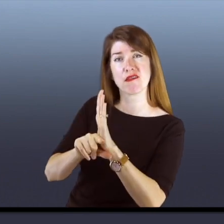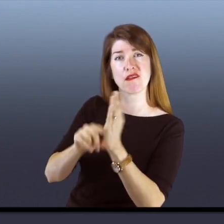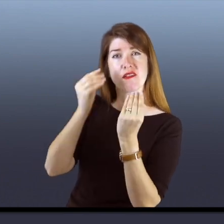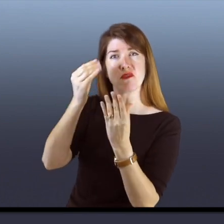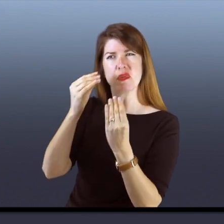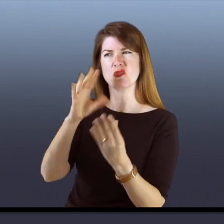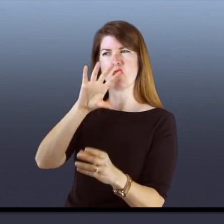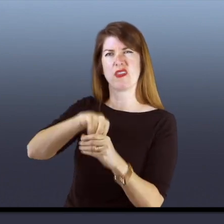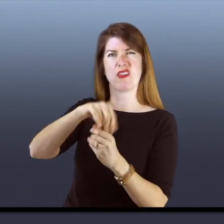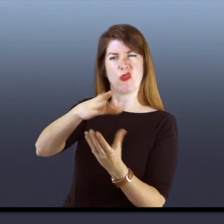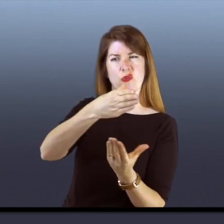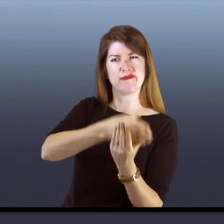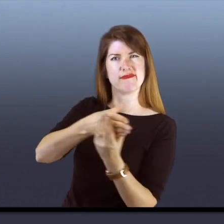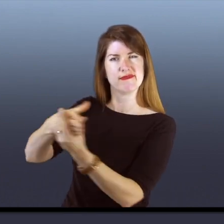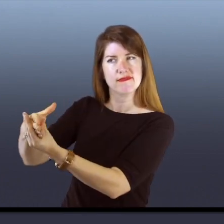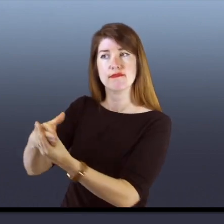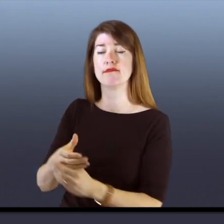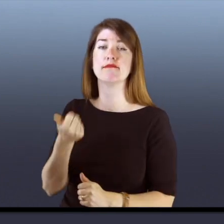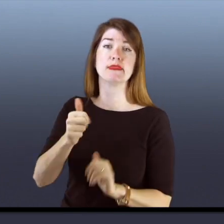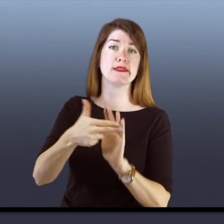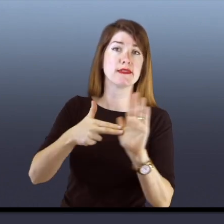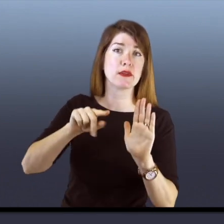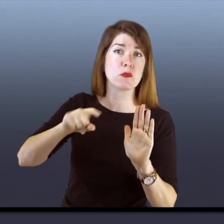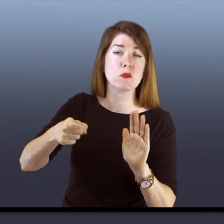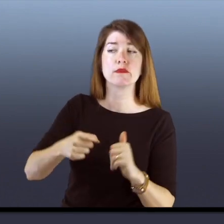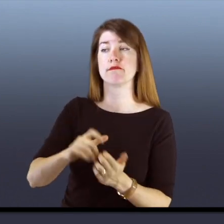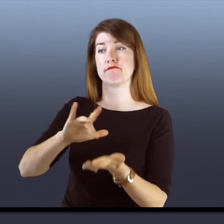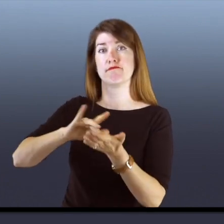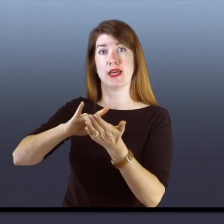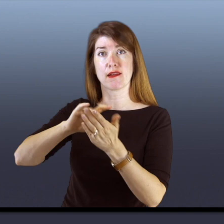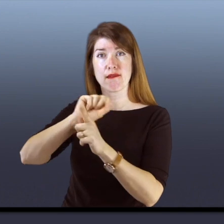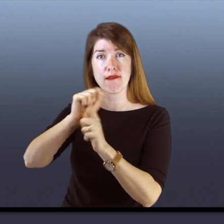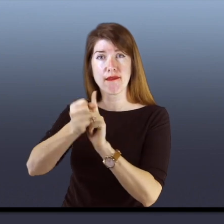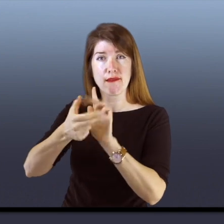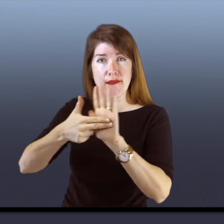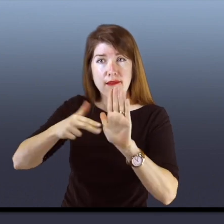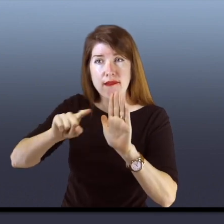of those reports, any diagnosis, medical conditions, the cognitive functioning